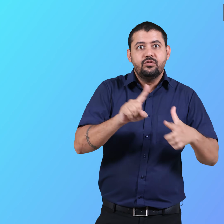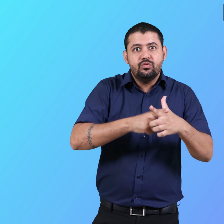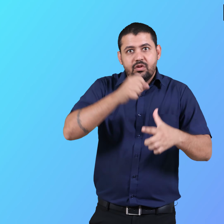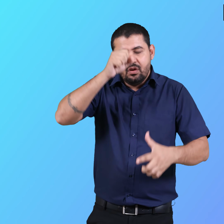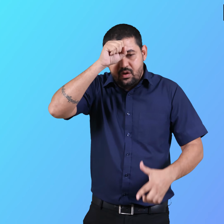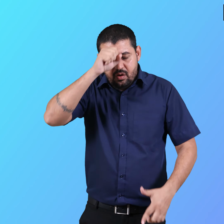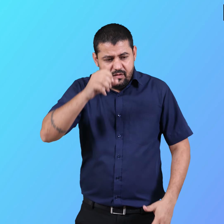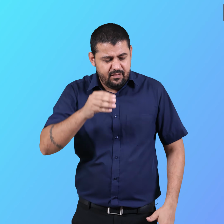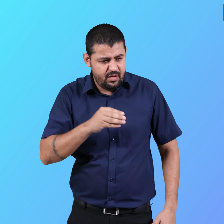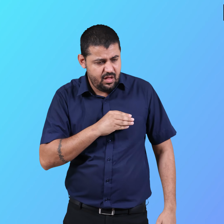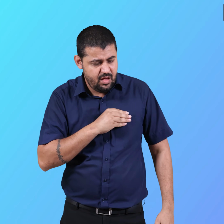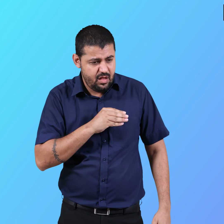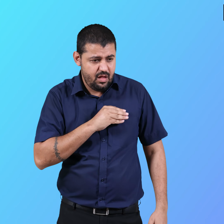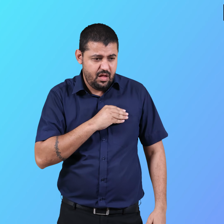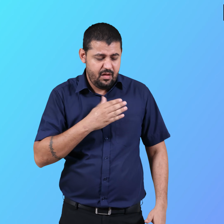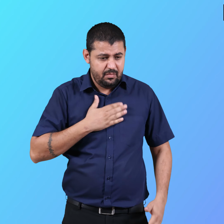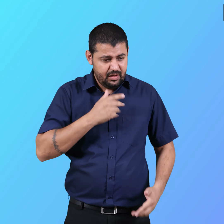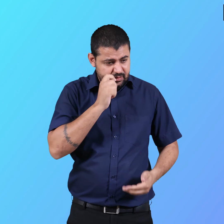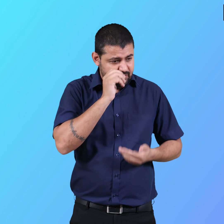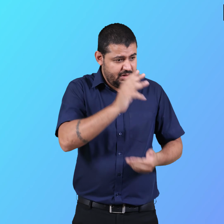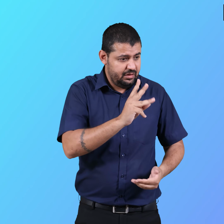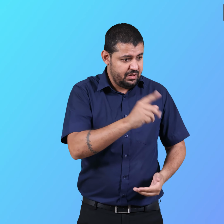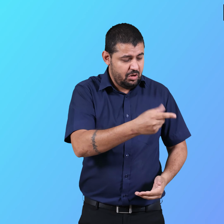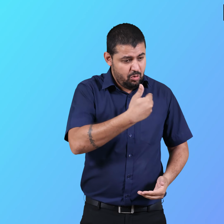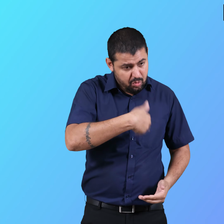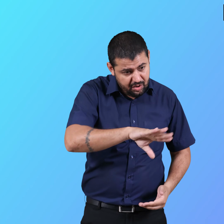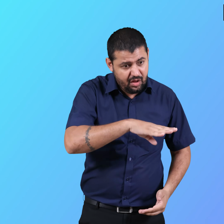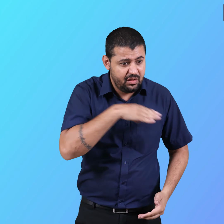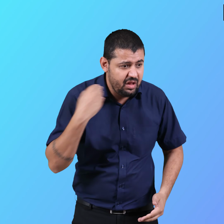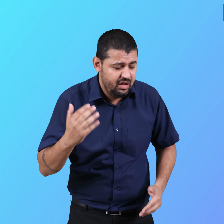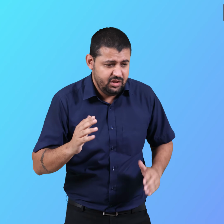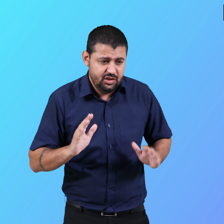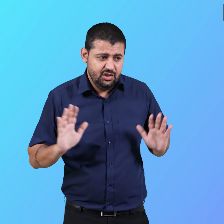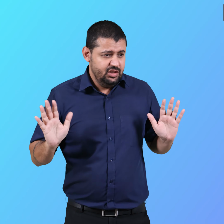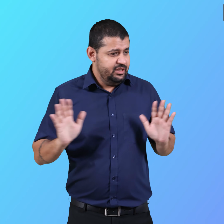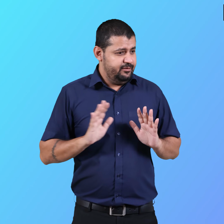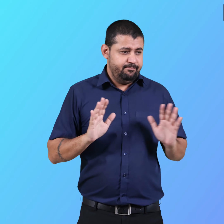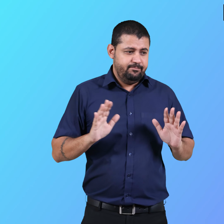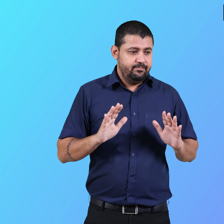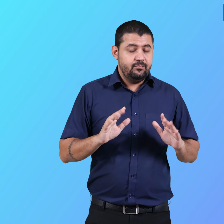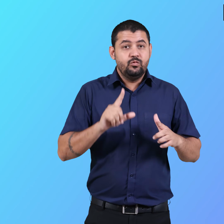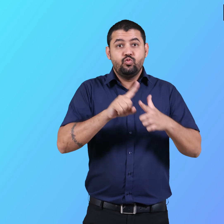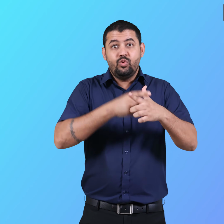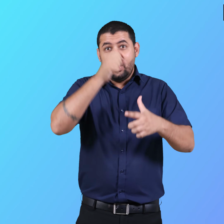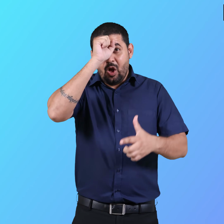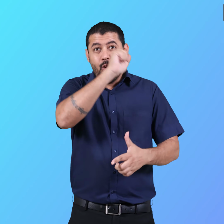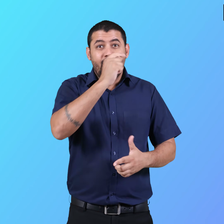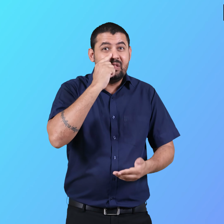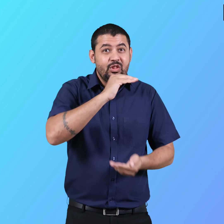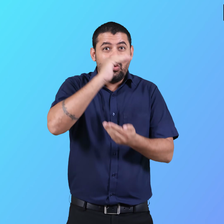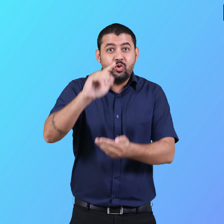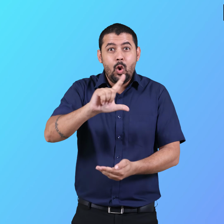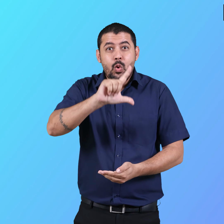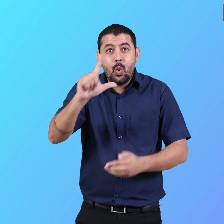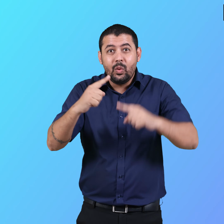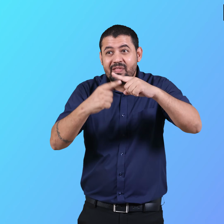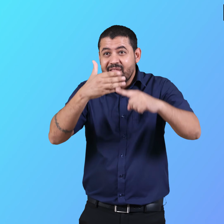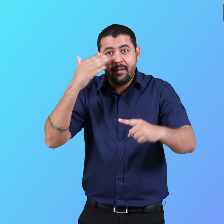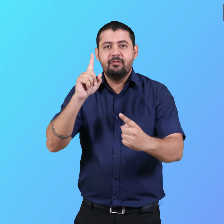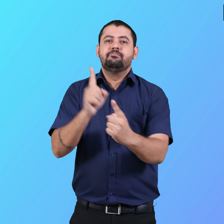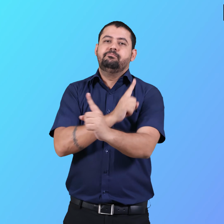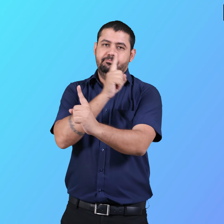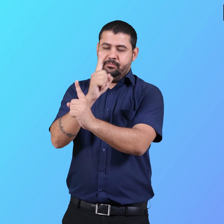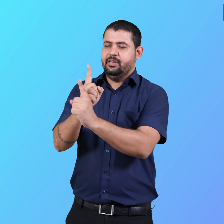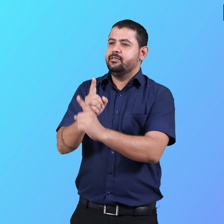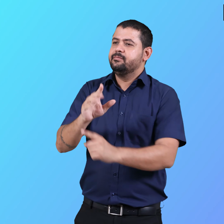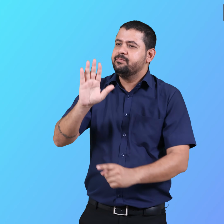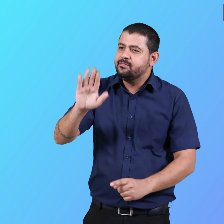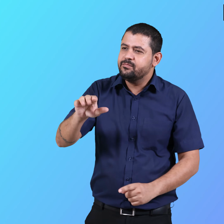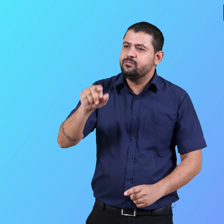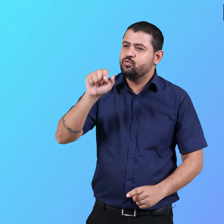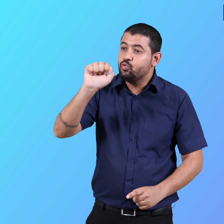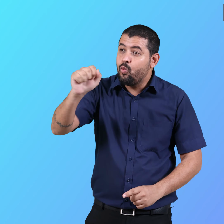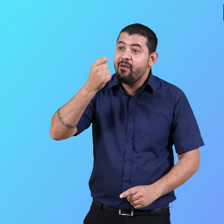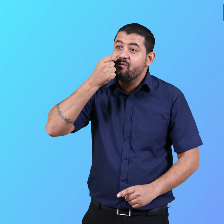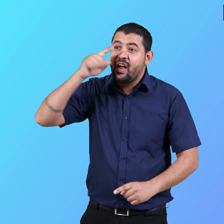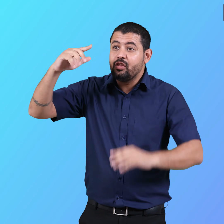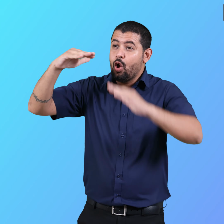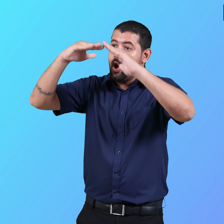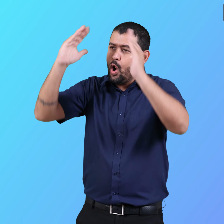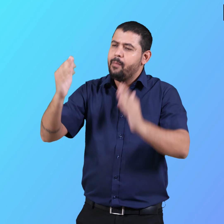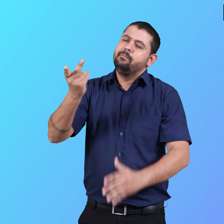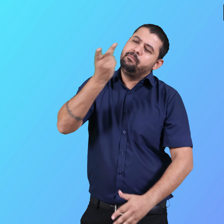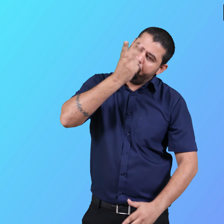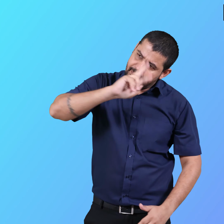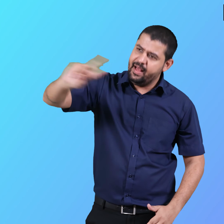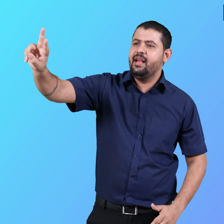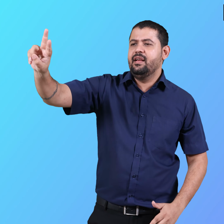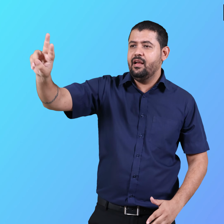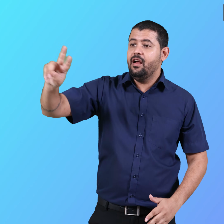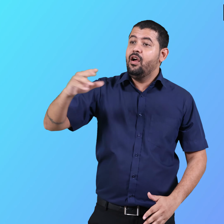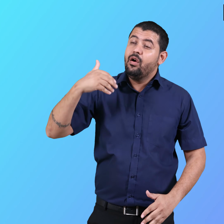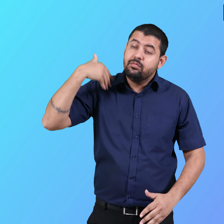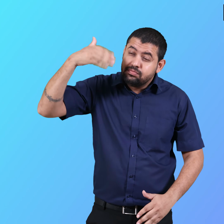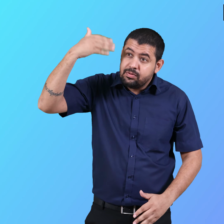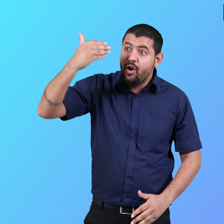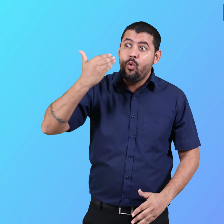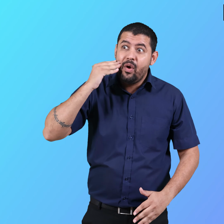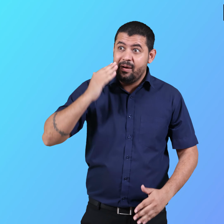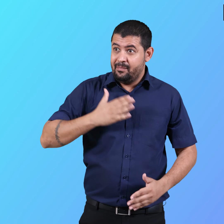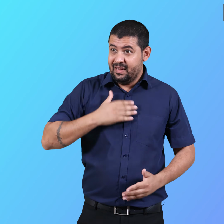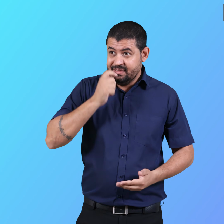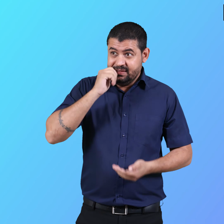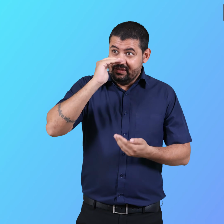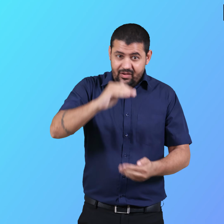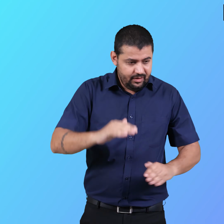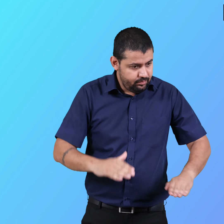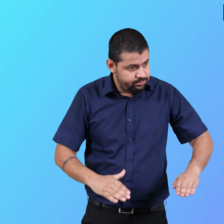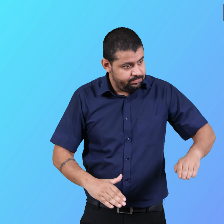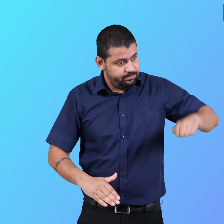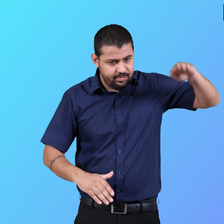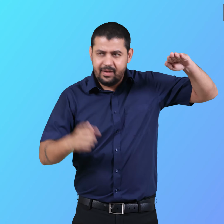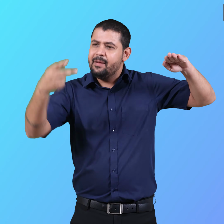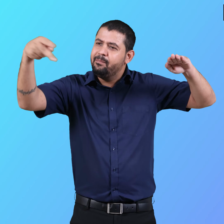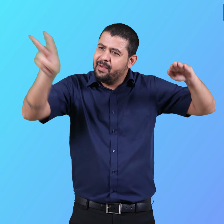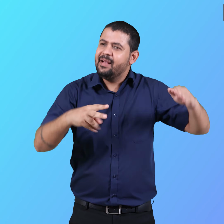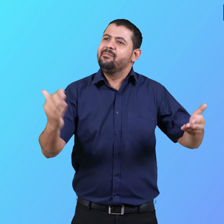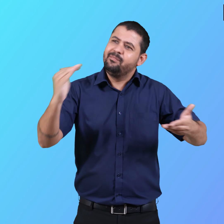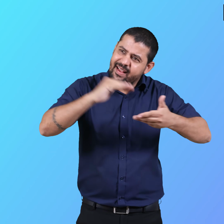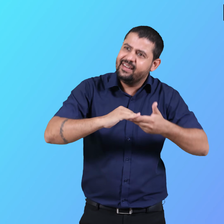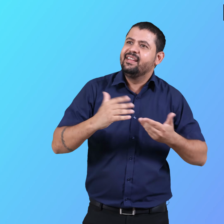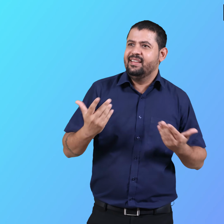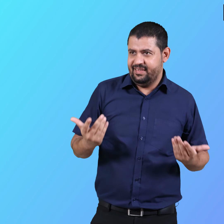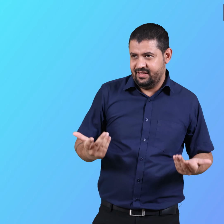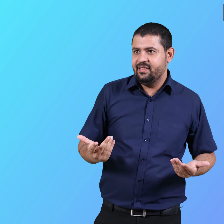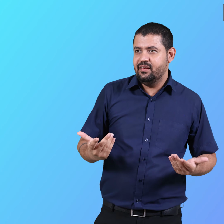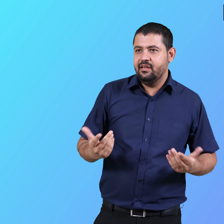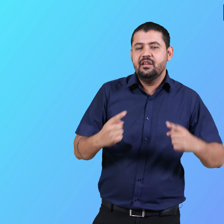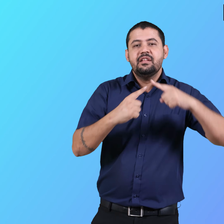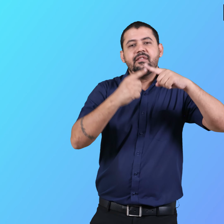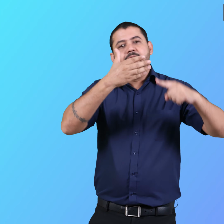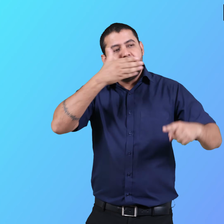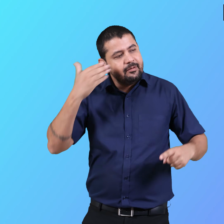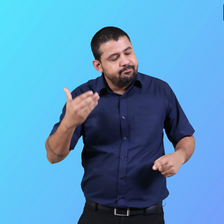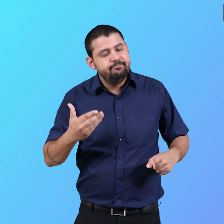Then Judah said to his daughter-in-law Tamar, “Go back to your father’s house. Stay there and don’t marry anyone until my young son Shelah grows up.” Judah was afraid that Shelah would also be killed like his brothers.